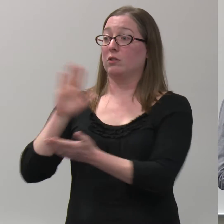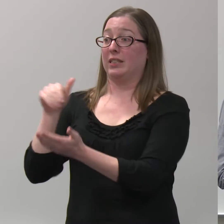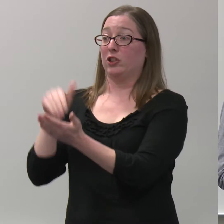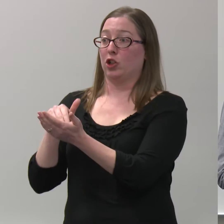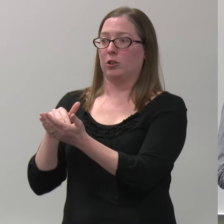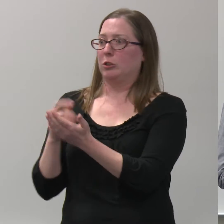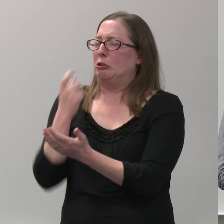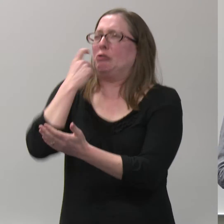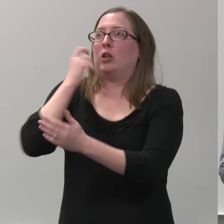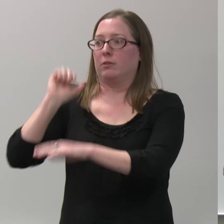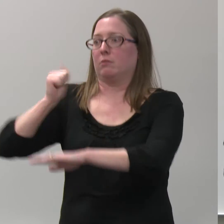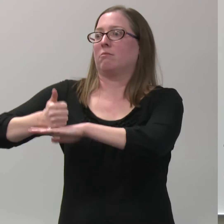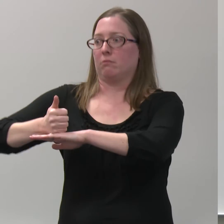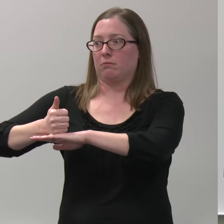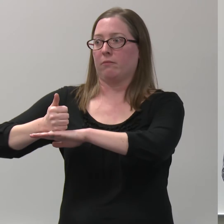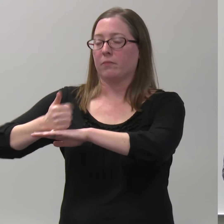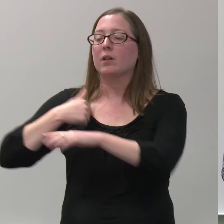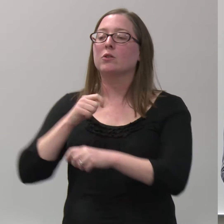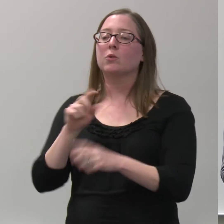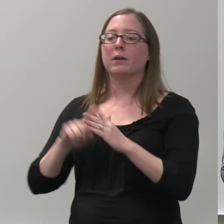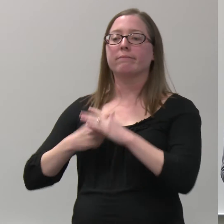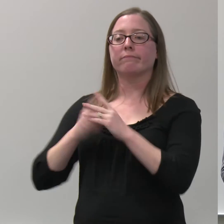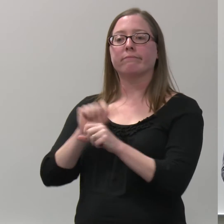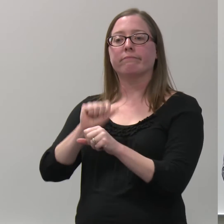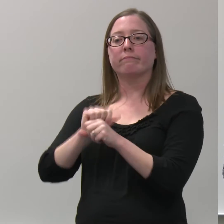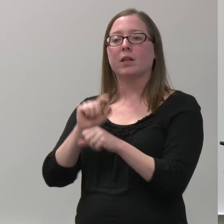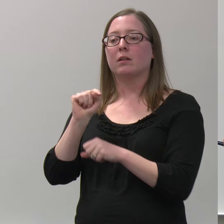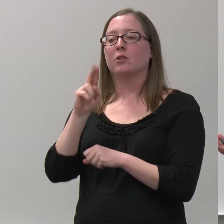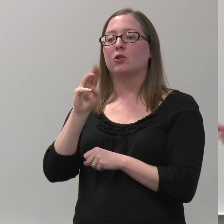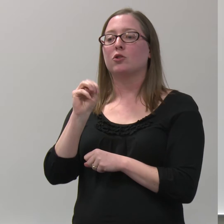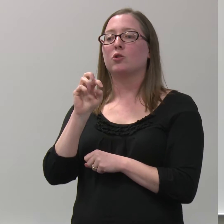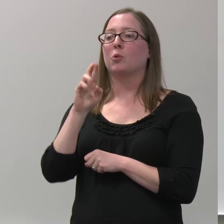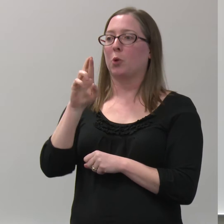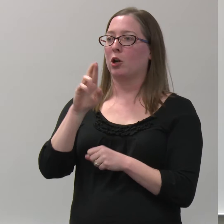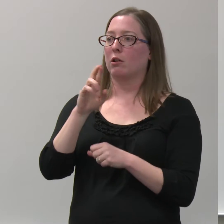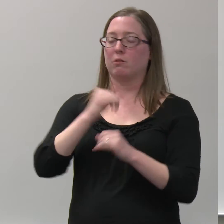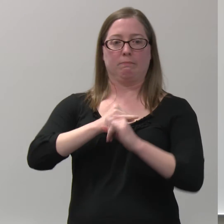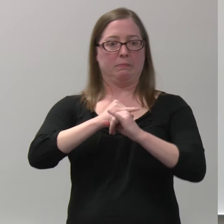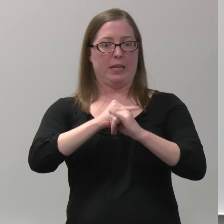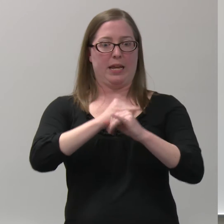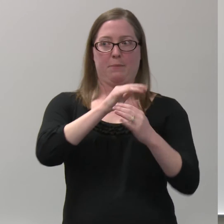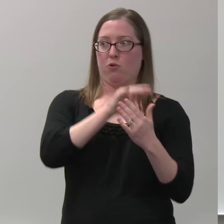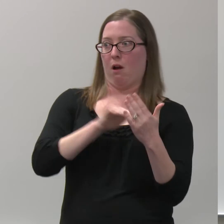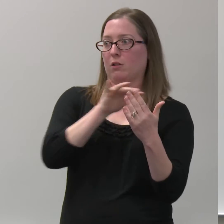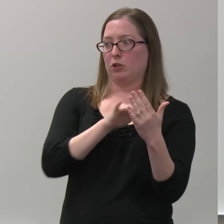and so this was when I started working on tumor immunology. All of my previous training was not in cancer